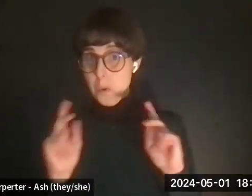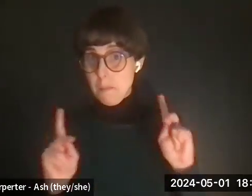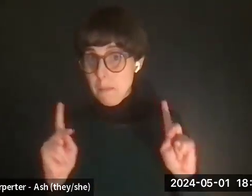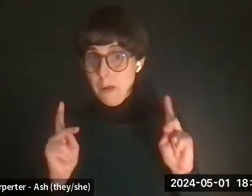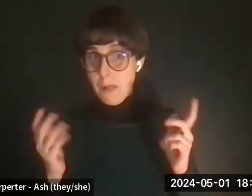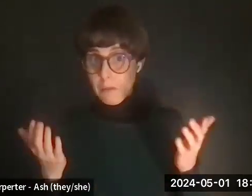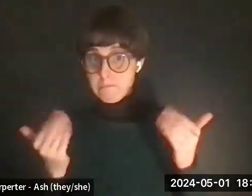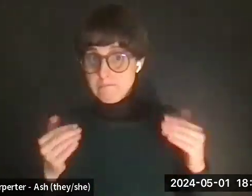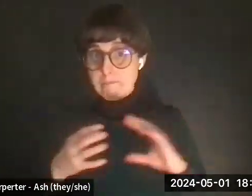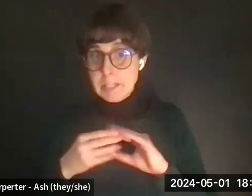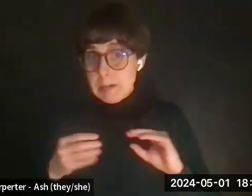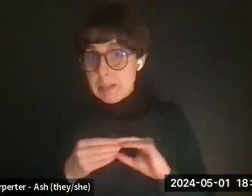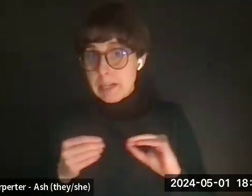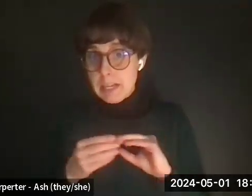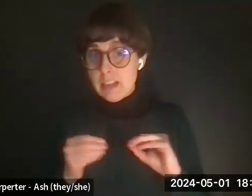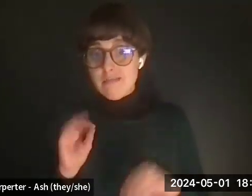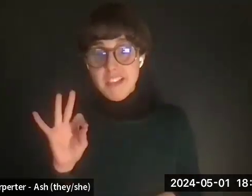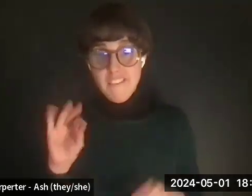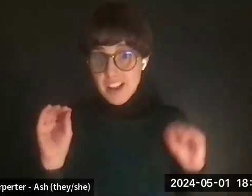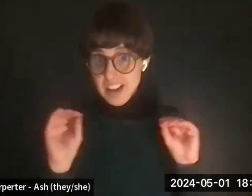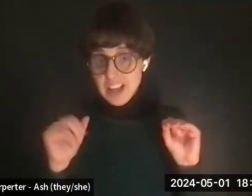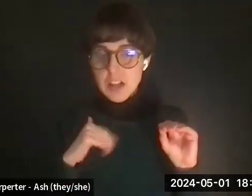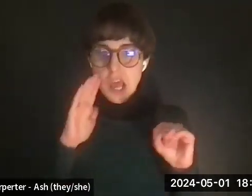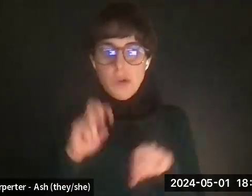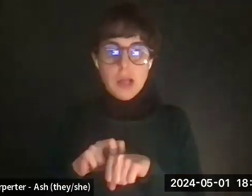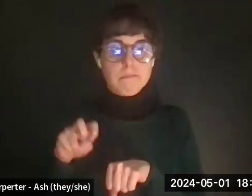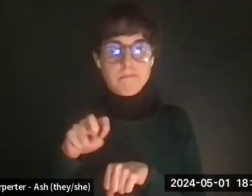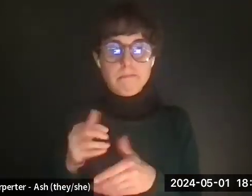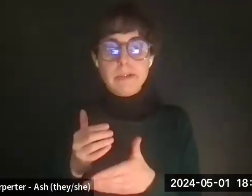before I will move to the next portion of our conversation tonight.